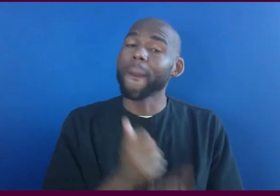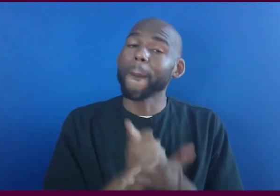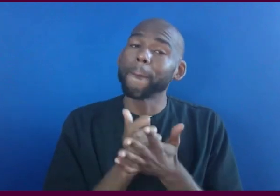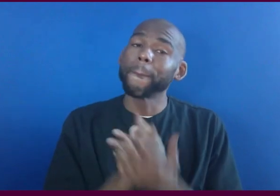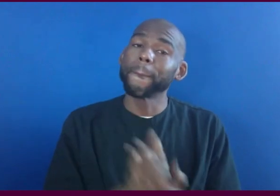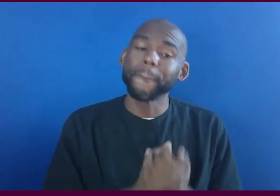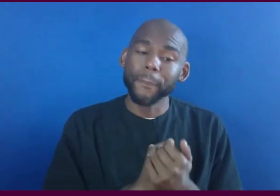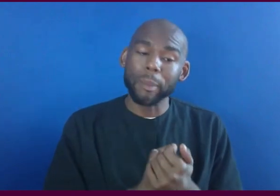went a long way.